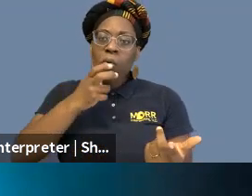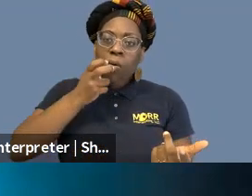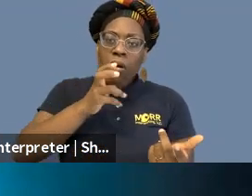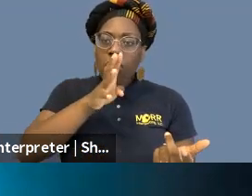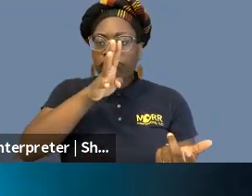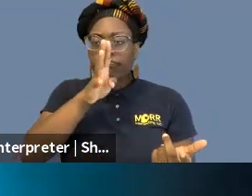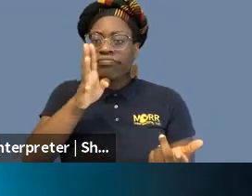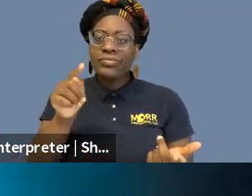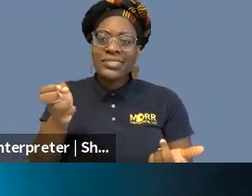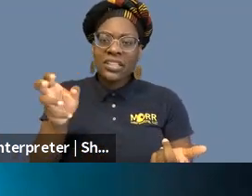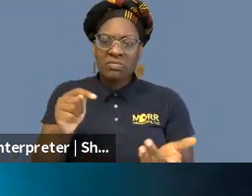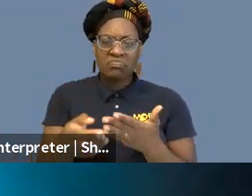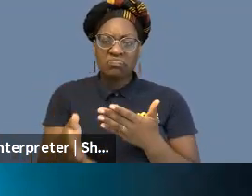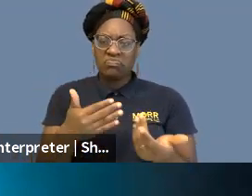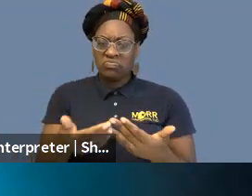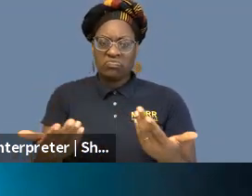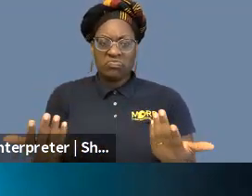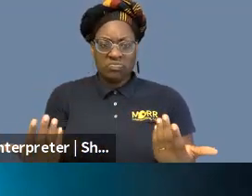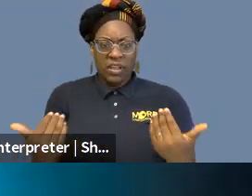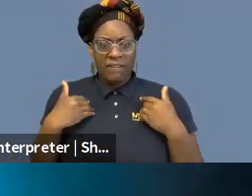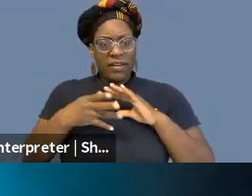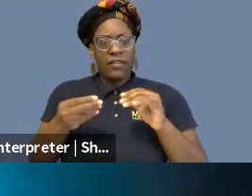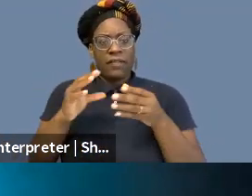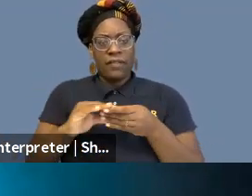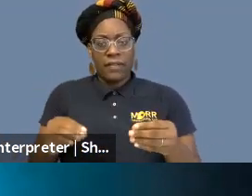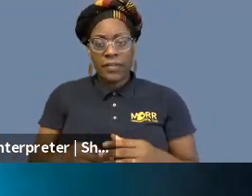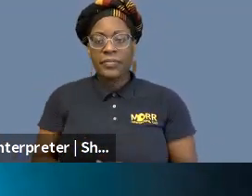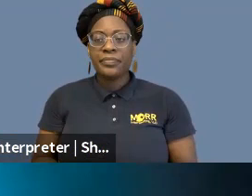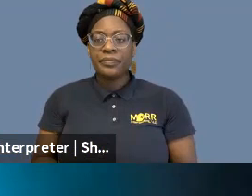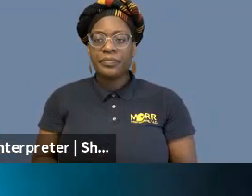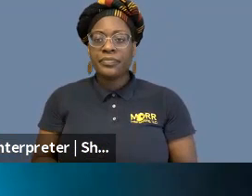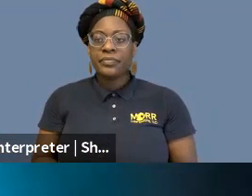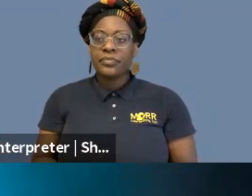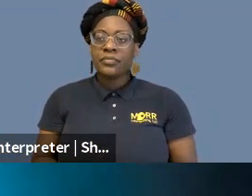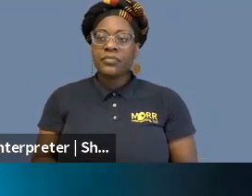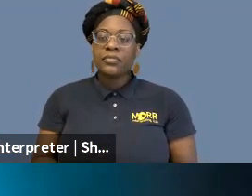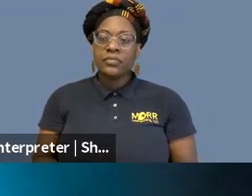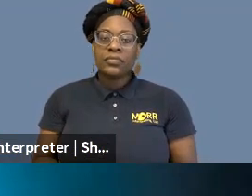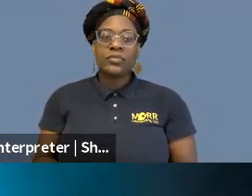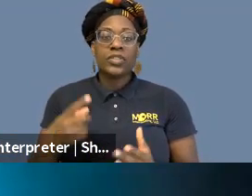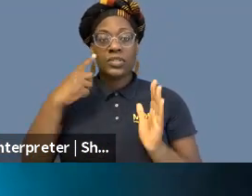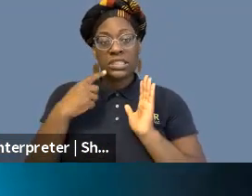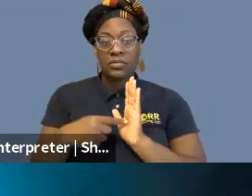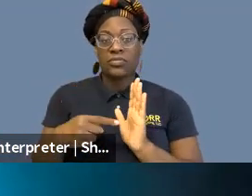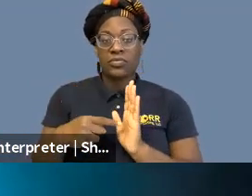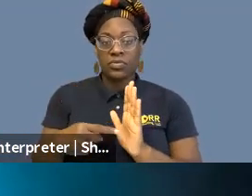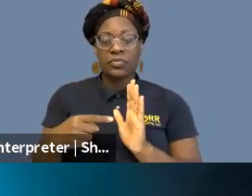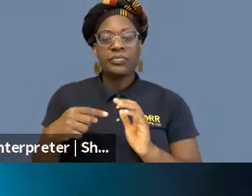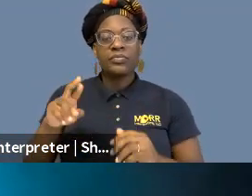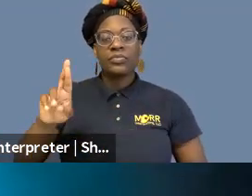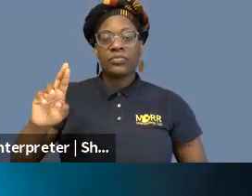to the rhetorical situation. Just as with text-based papers, writers must understand